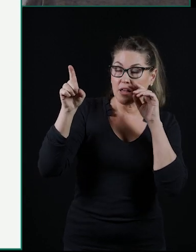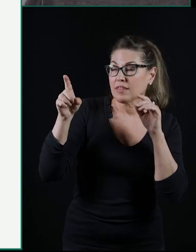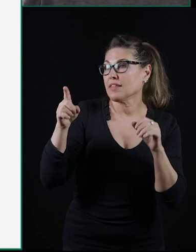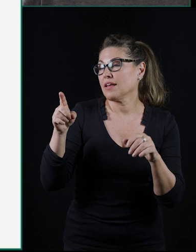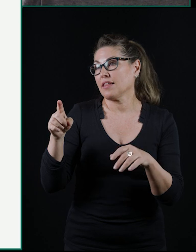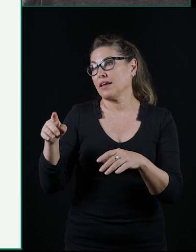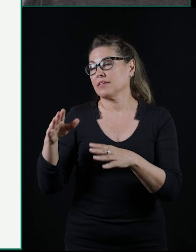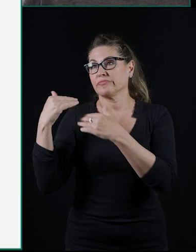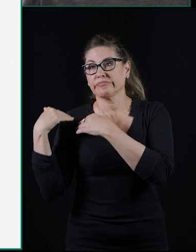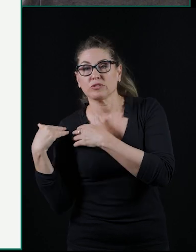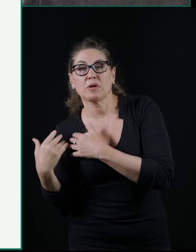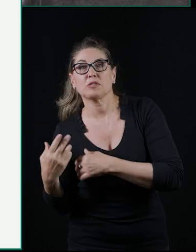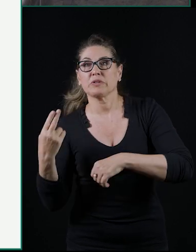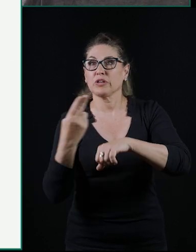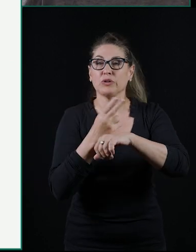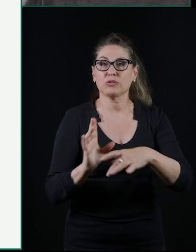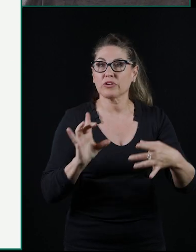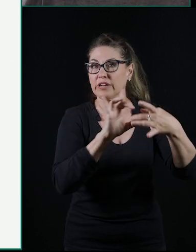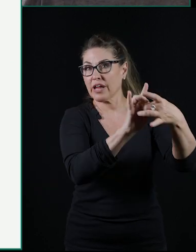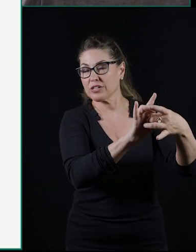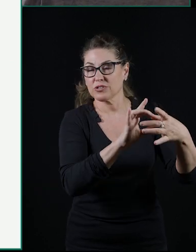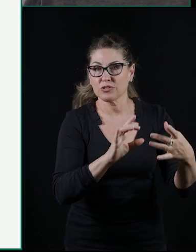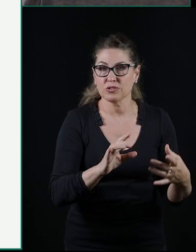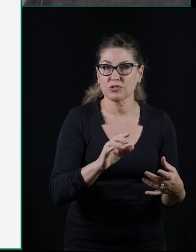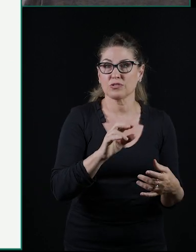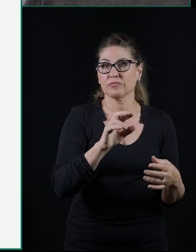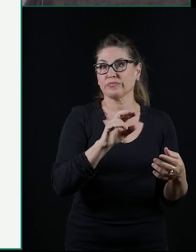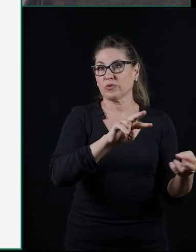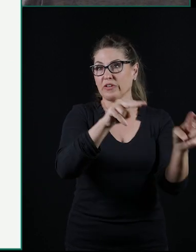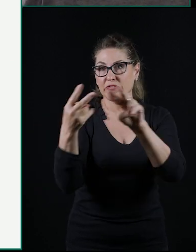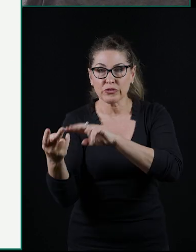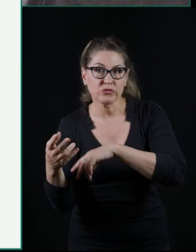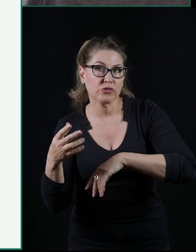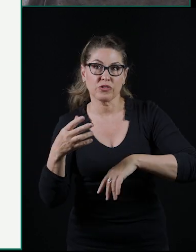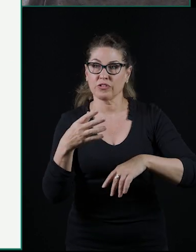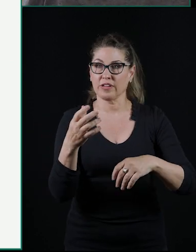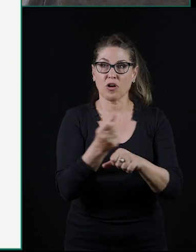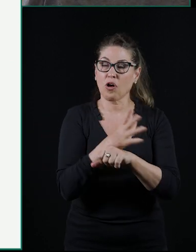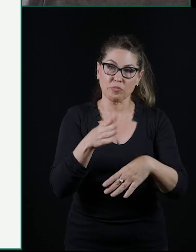and handling issues like NAT traversal and providing DDoS protection.